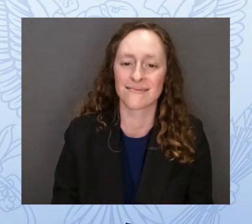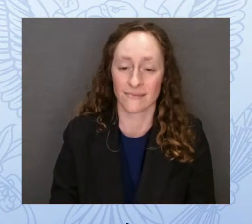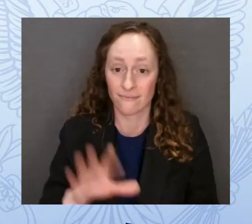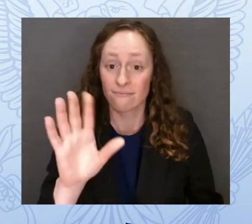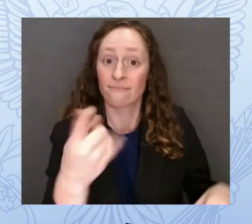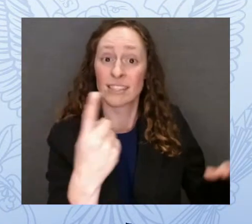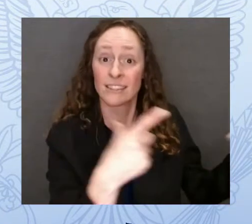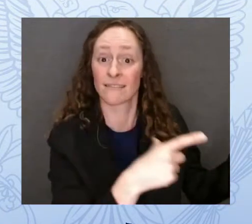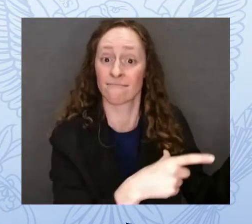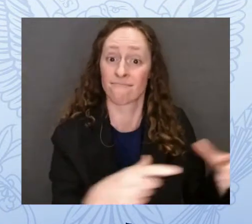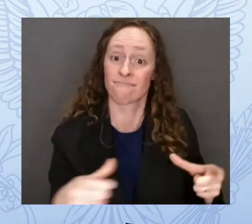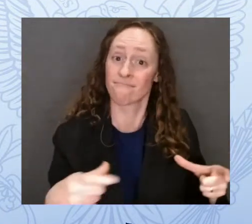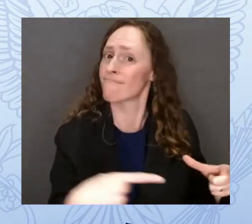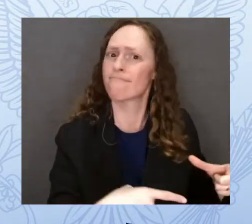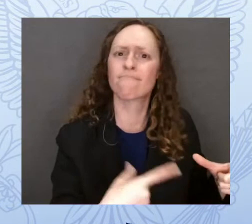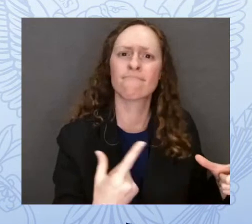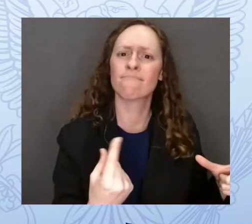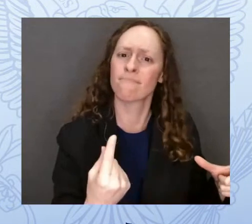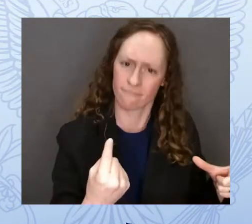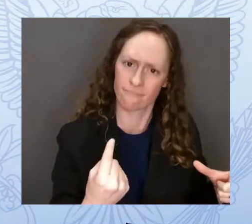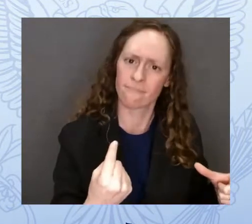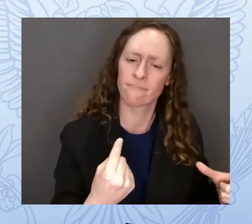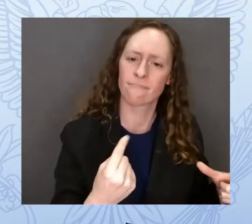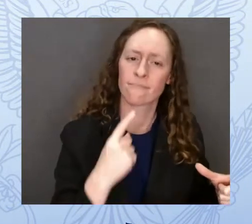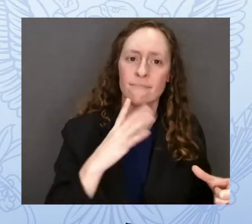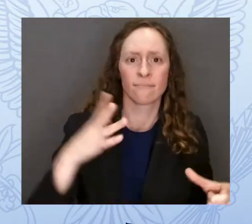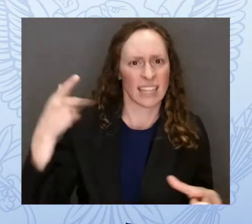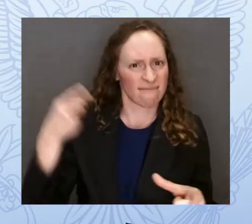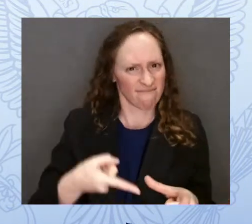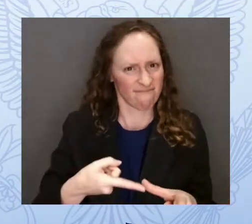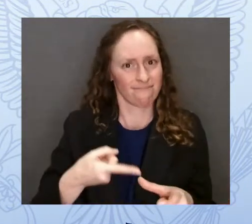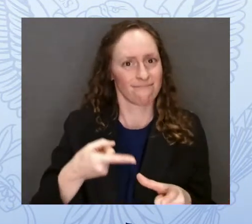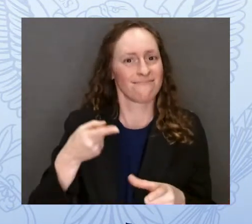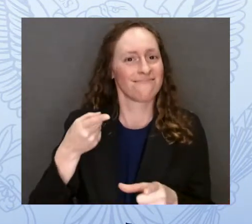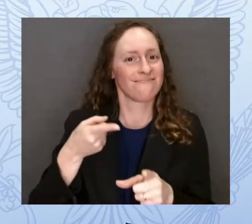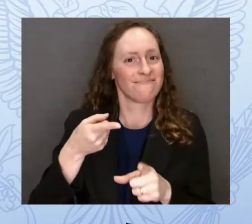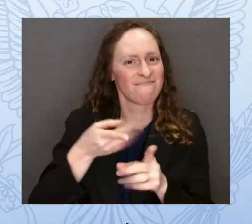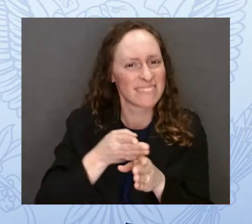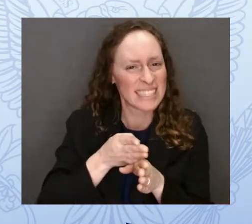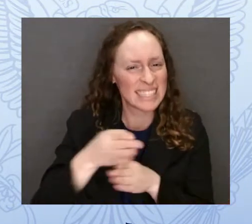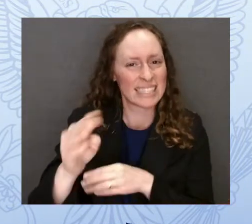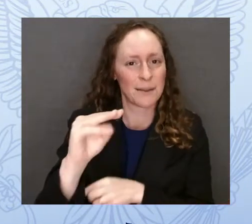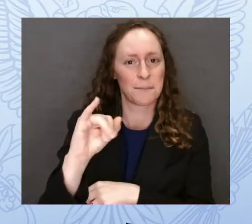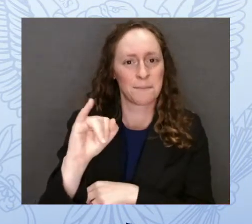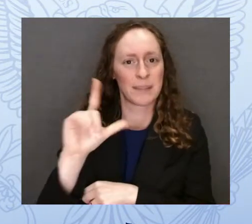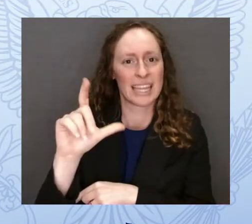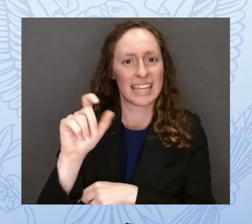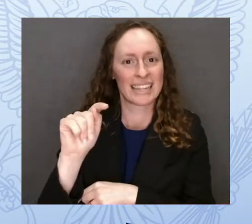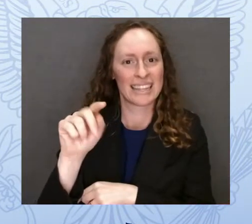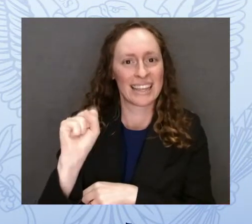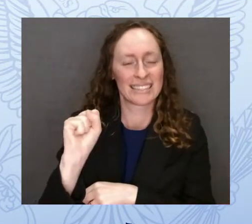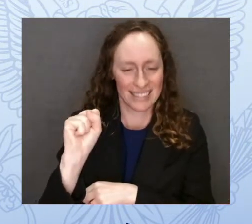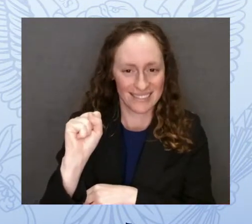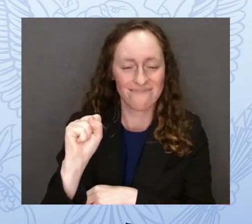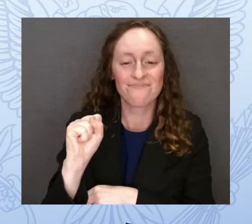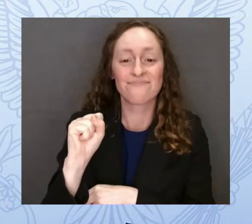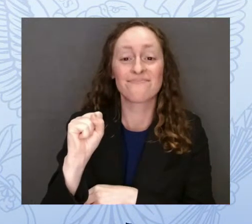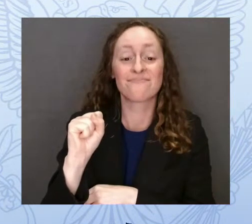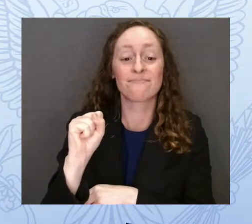Is what Carlos and Chef Nina alluded to. This is the year of the millet. And millet is such a wonderful grain